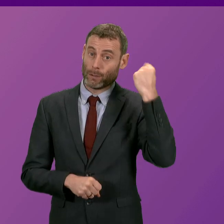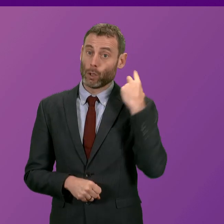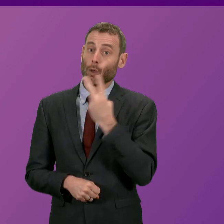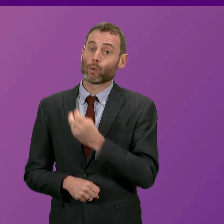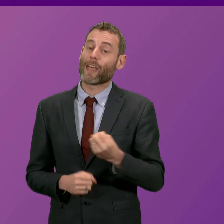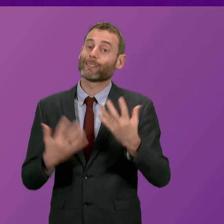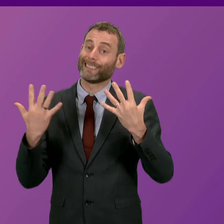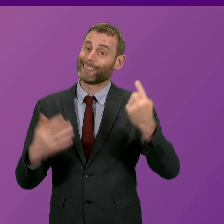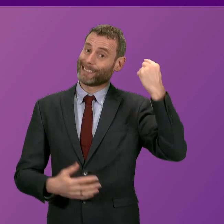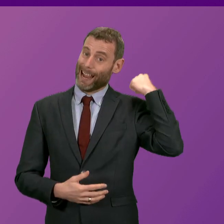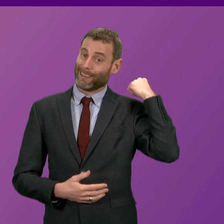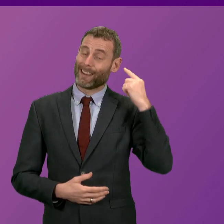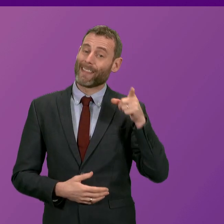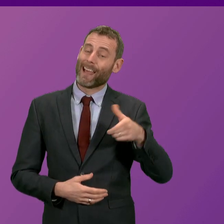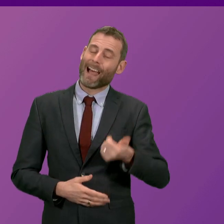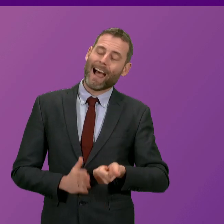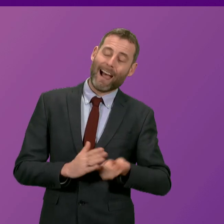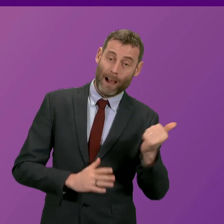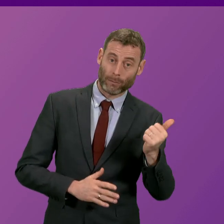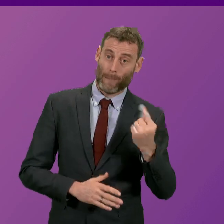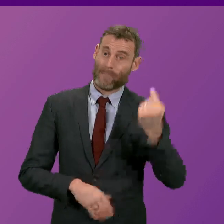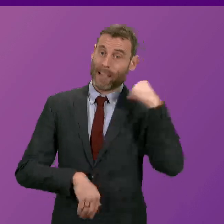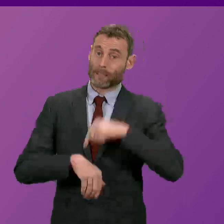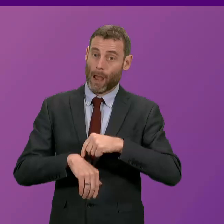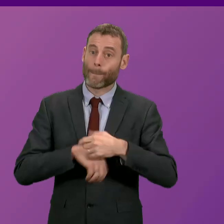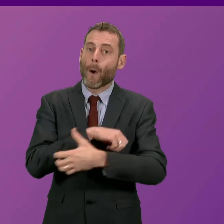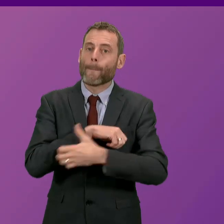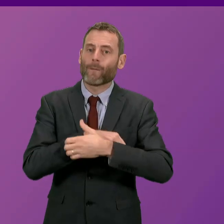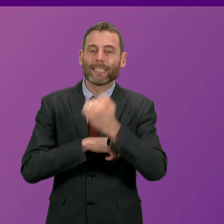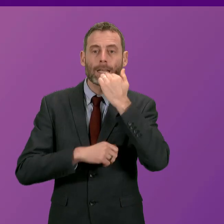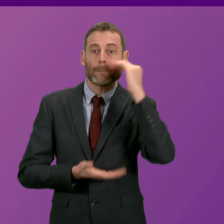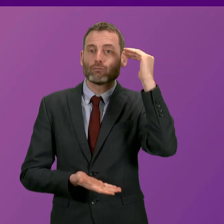were falling. They have gone up over the past 14 years—why? It is because of austerity from